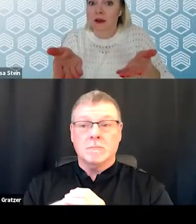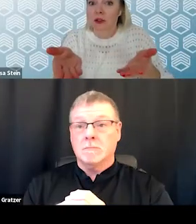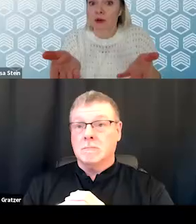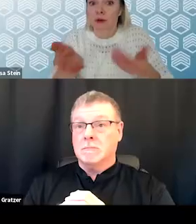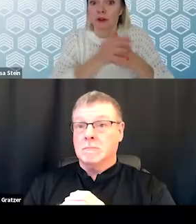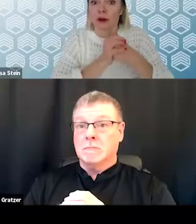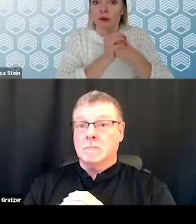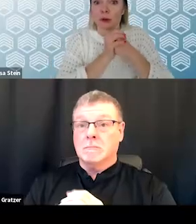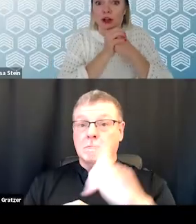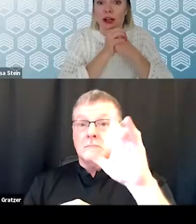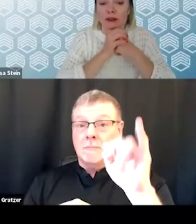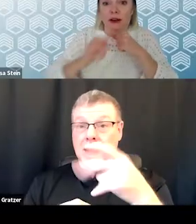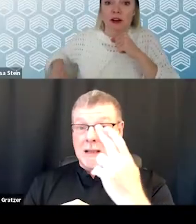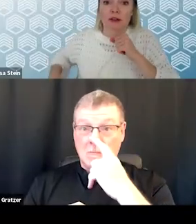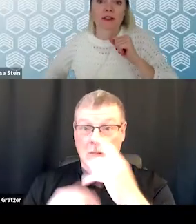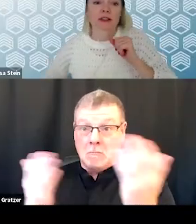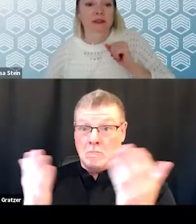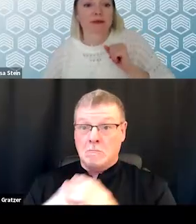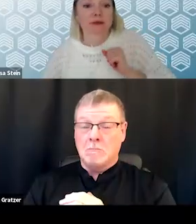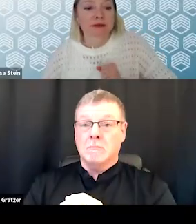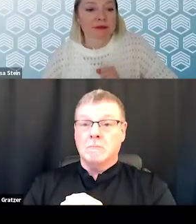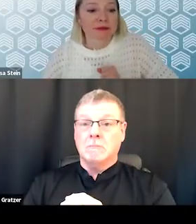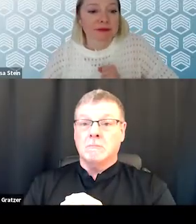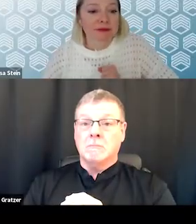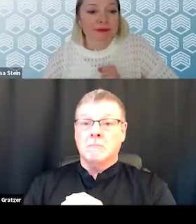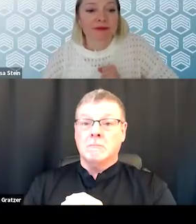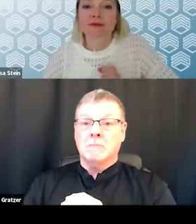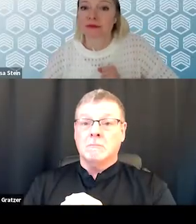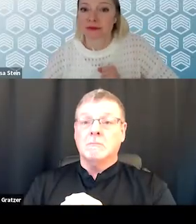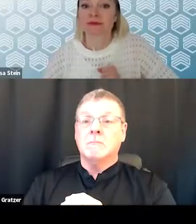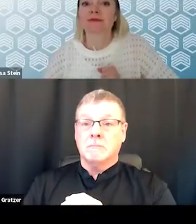Leigh, would you feel comfortable starting us off? Sure.